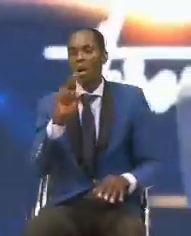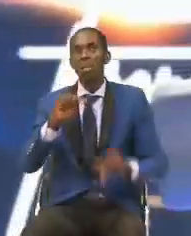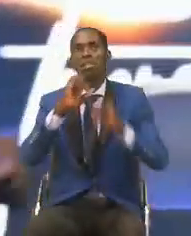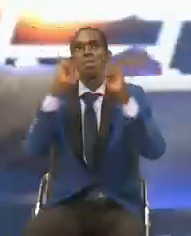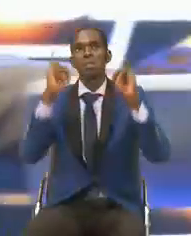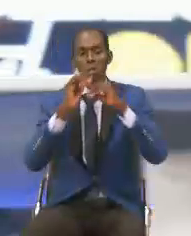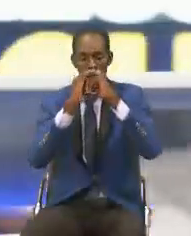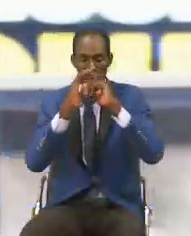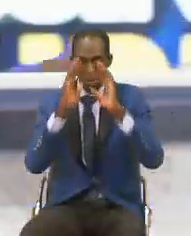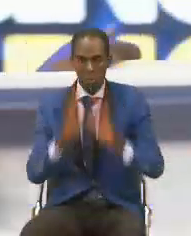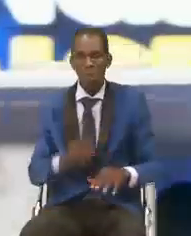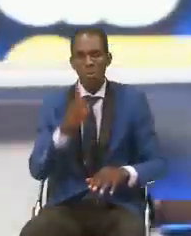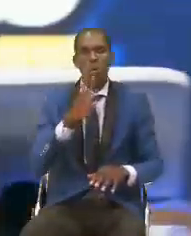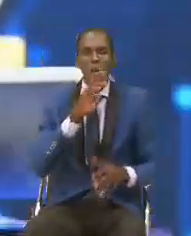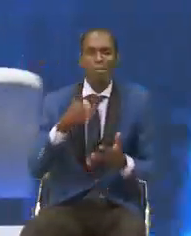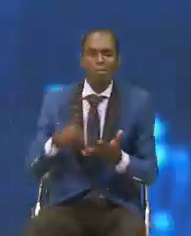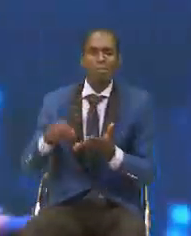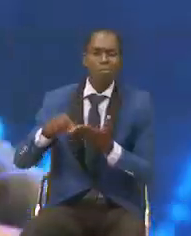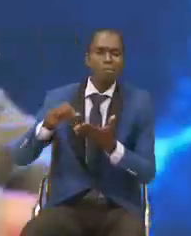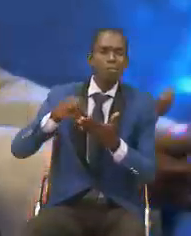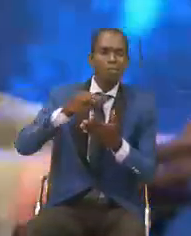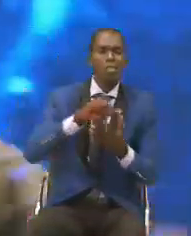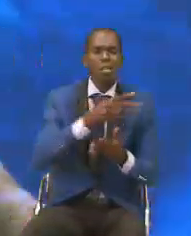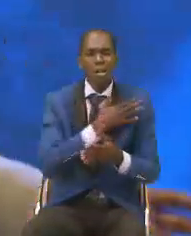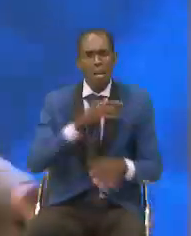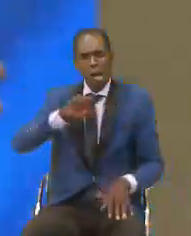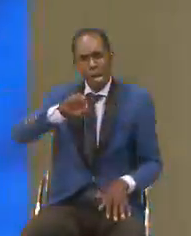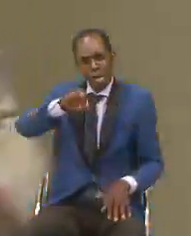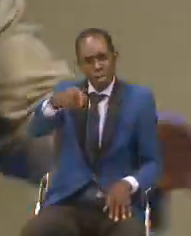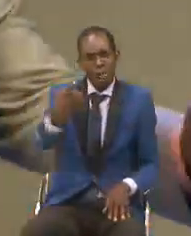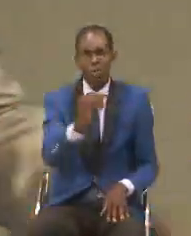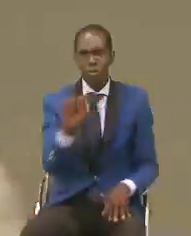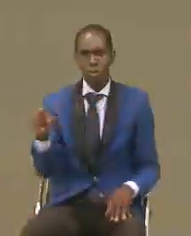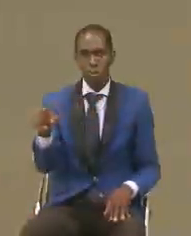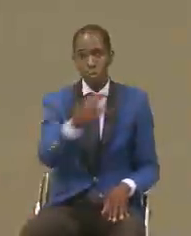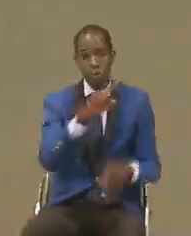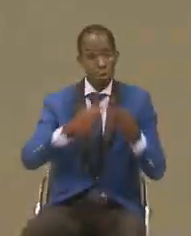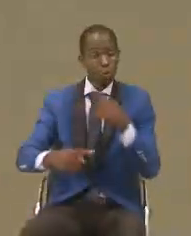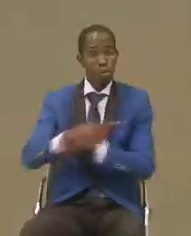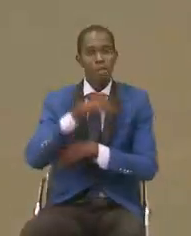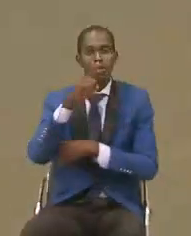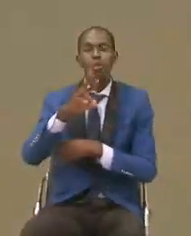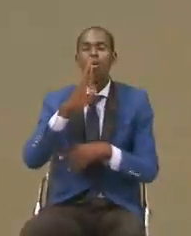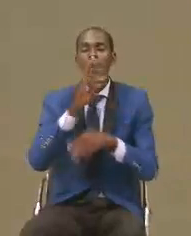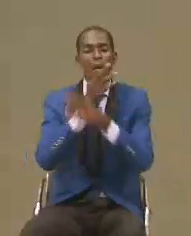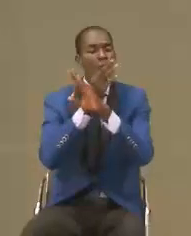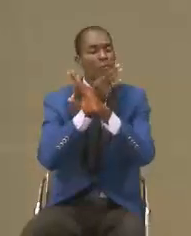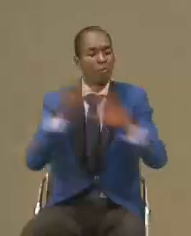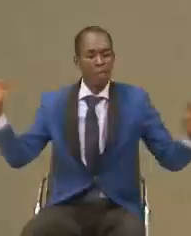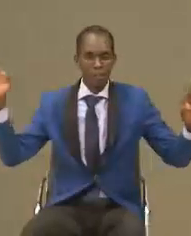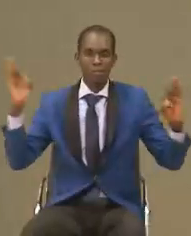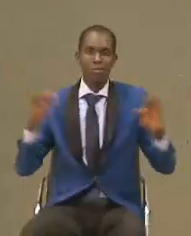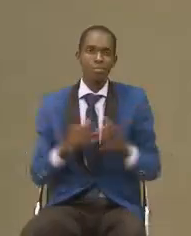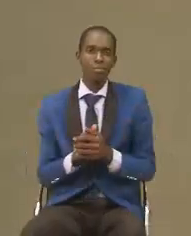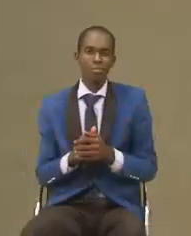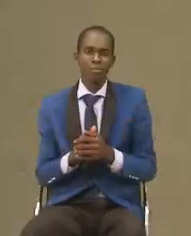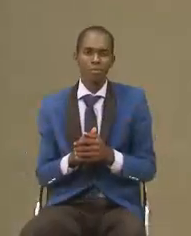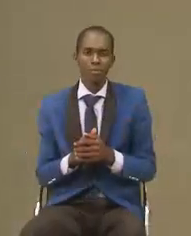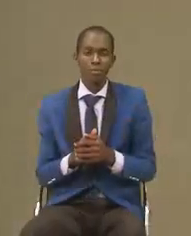you're evil you're the idol worshiper you are this you are that and what's accusing you today you